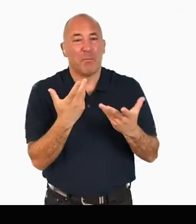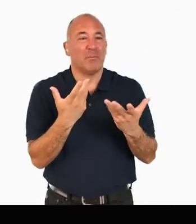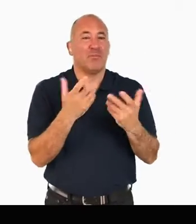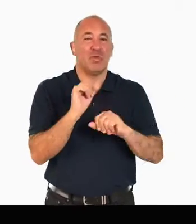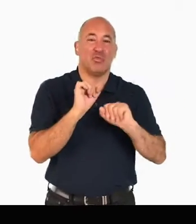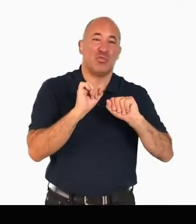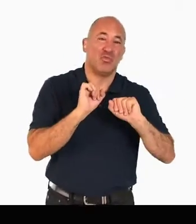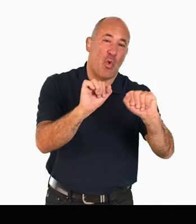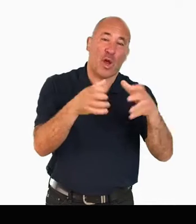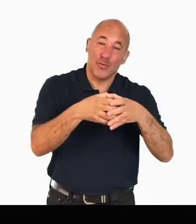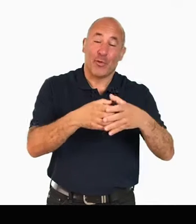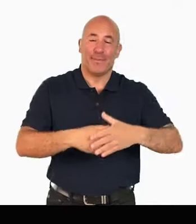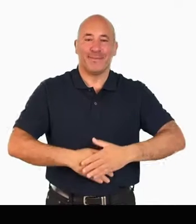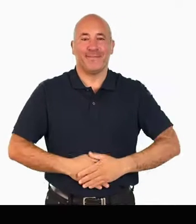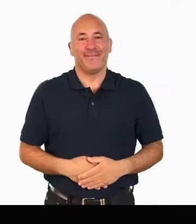parents group, Our Group, Your Group.